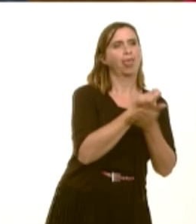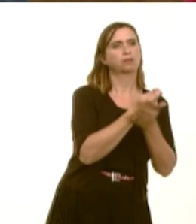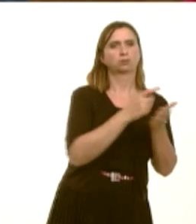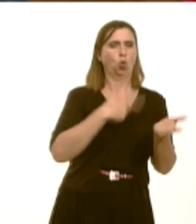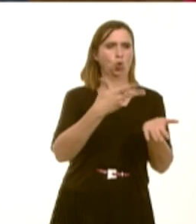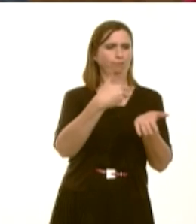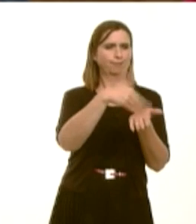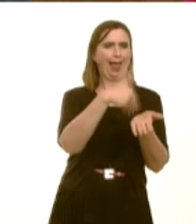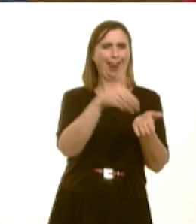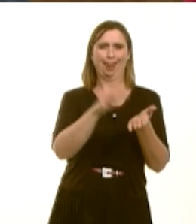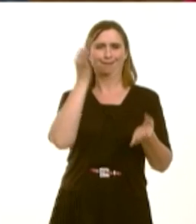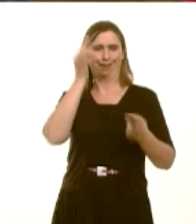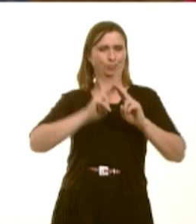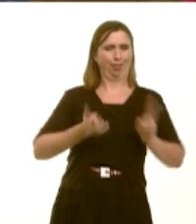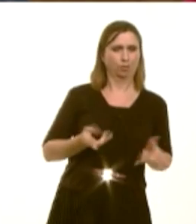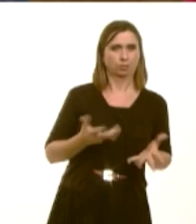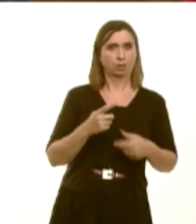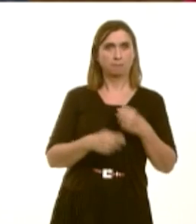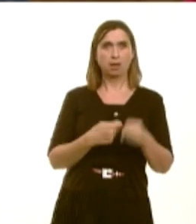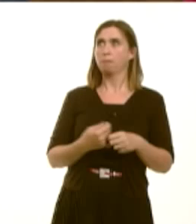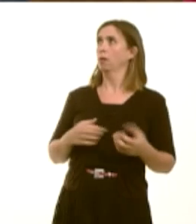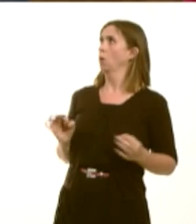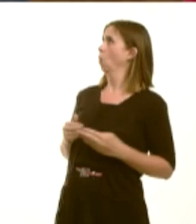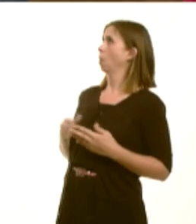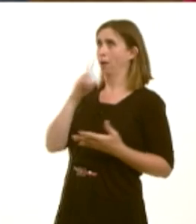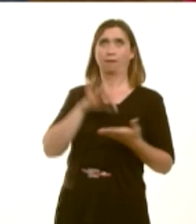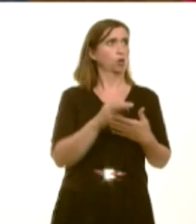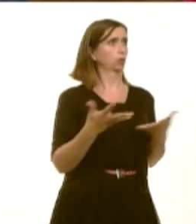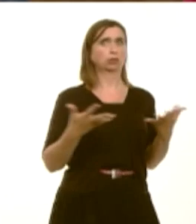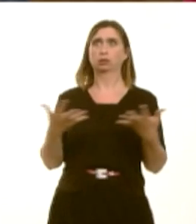public housing, and more and more people end up without a home. What is important is that